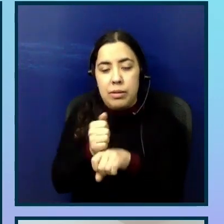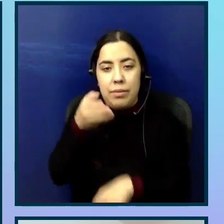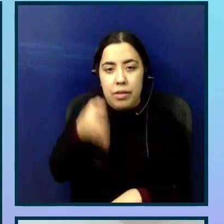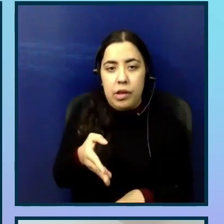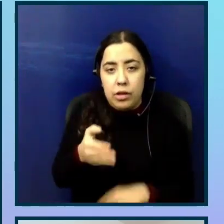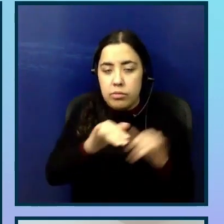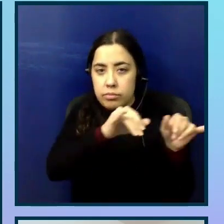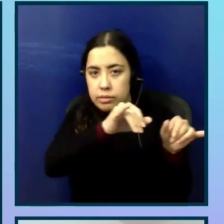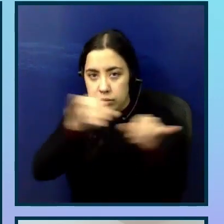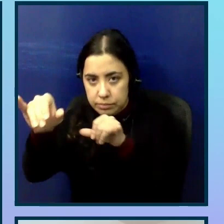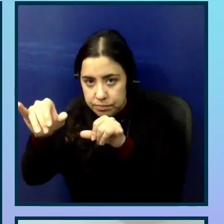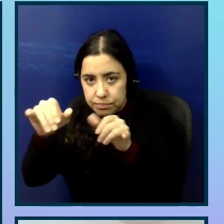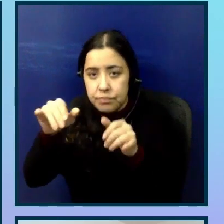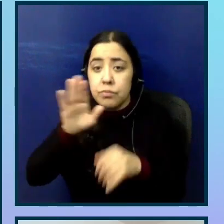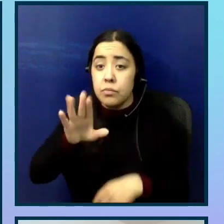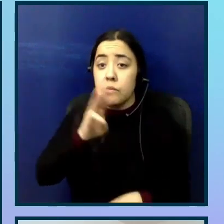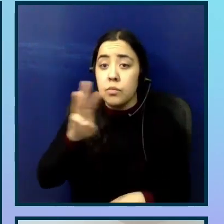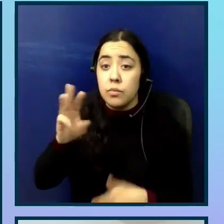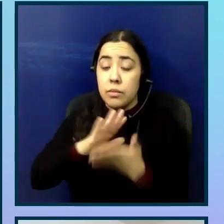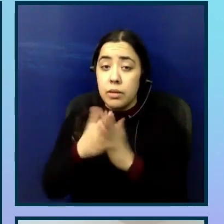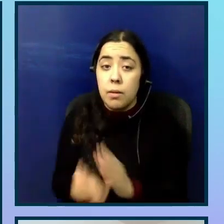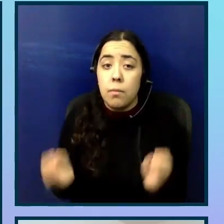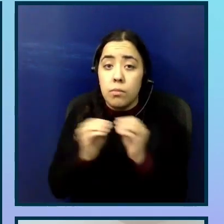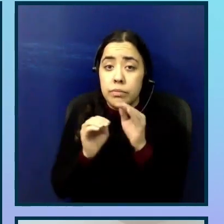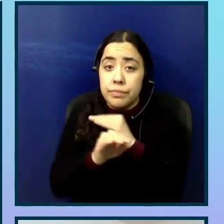can often lead to a cleaner codebase too.